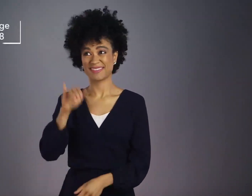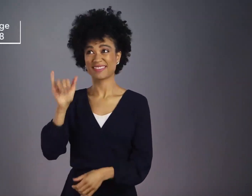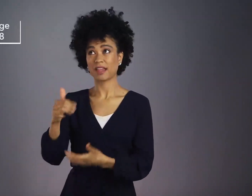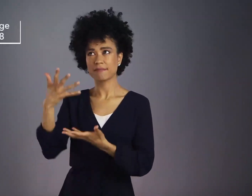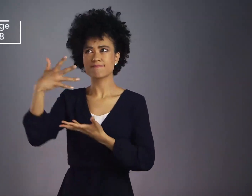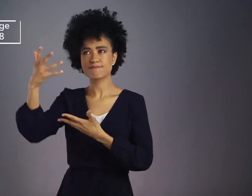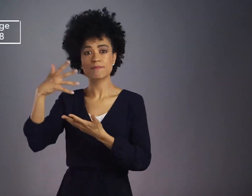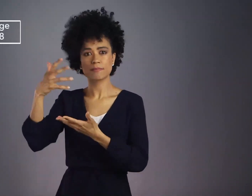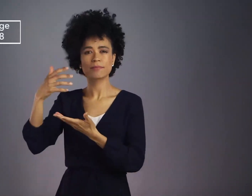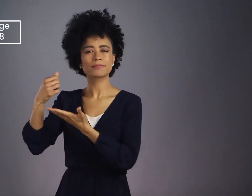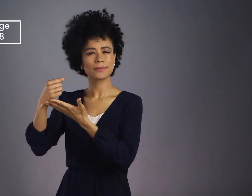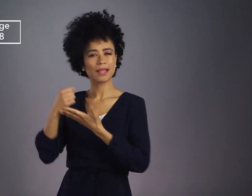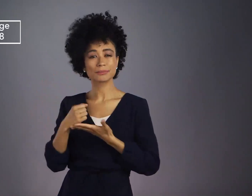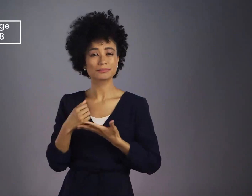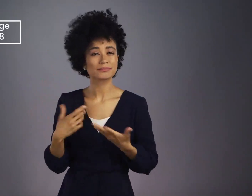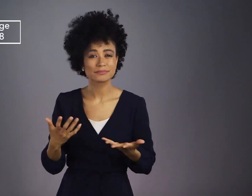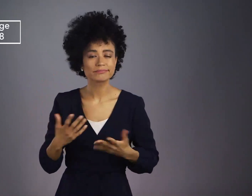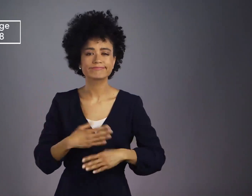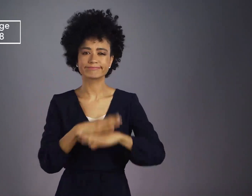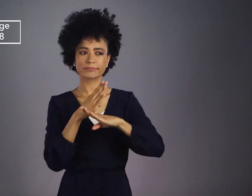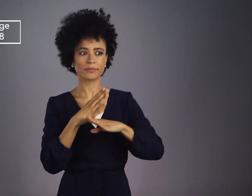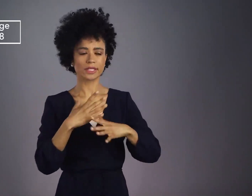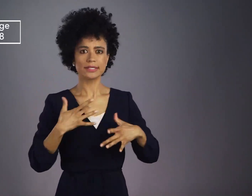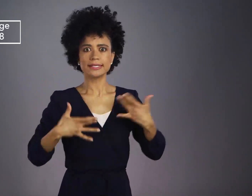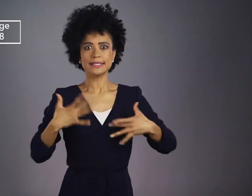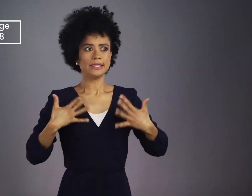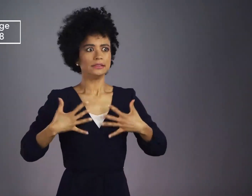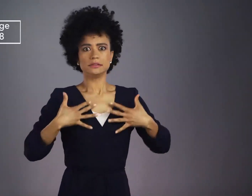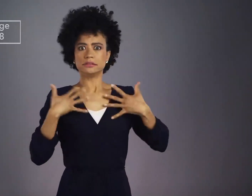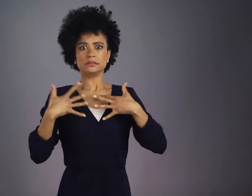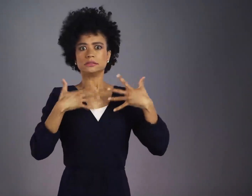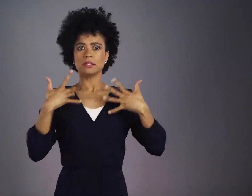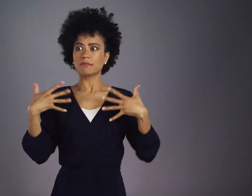We are then in much less danger of excitement, fear, anger,